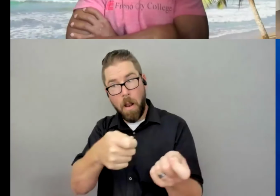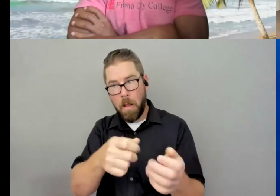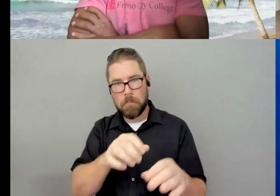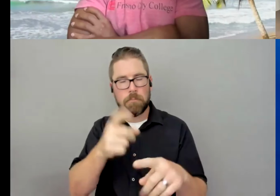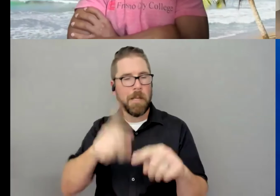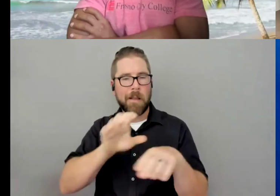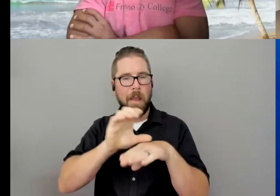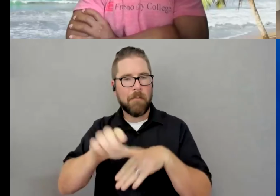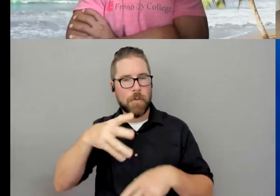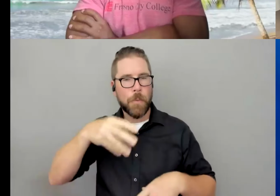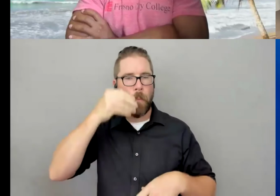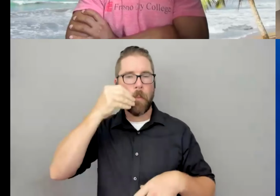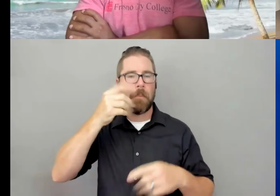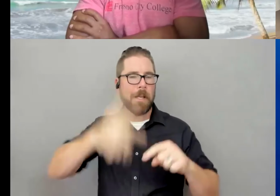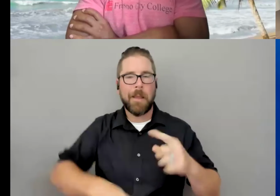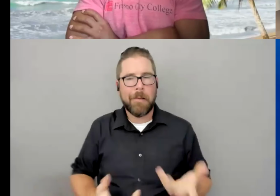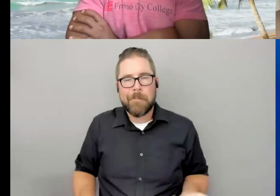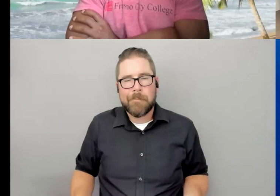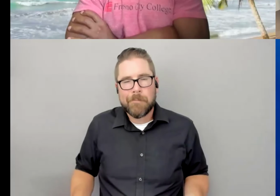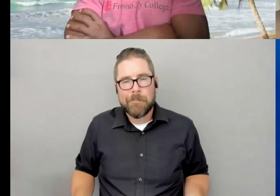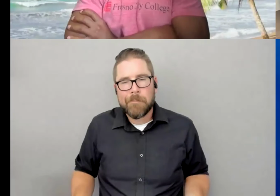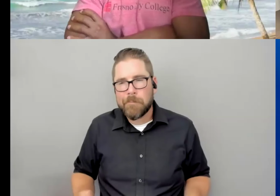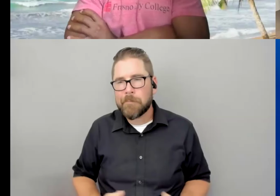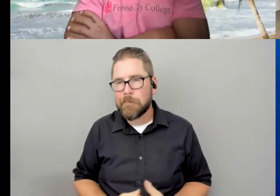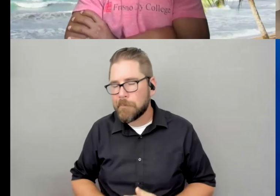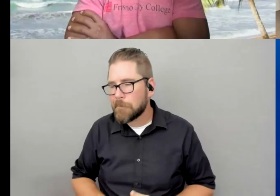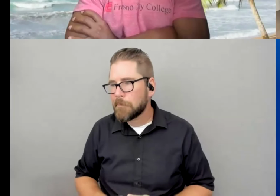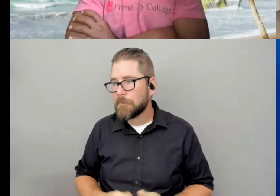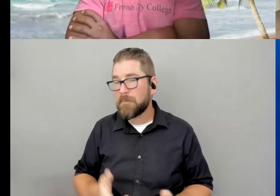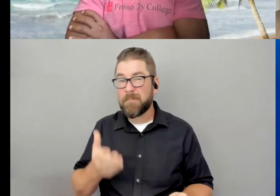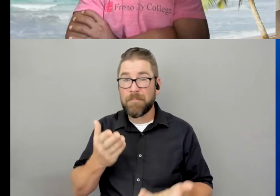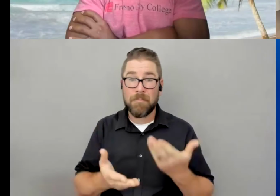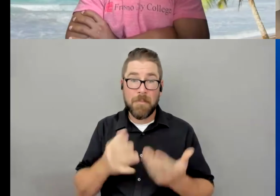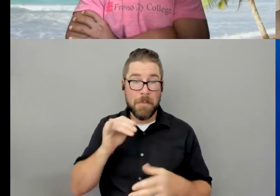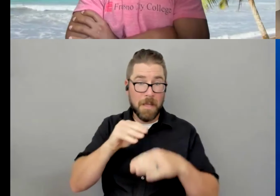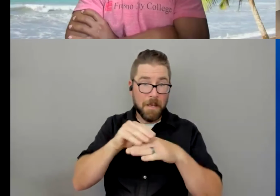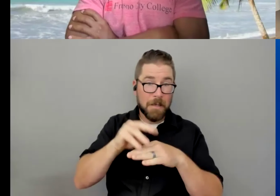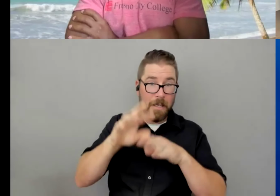maybe if that counselor calls again and they pick up, they can have that conversation.